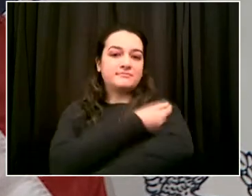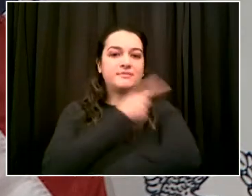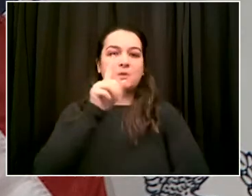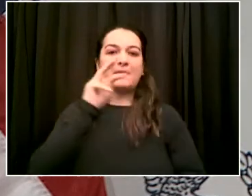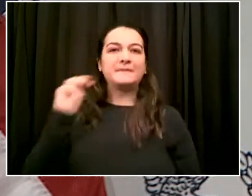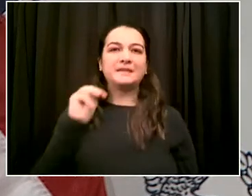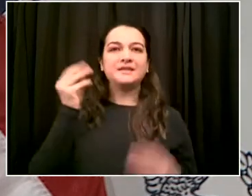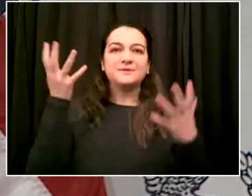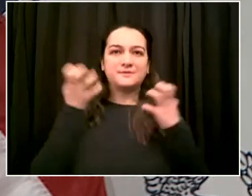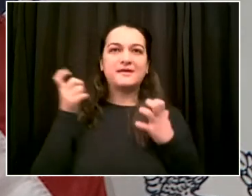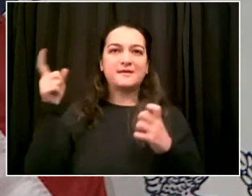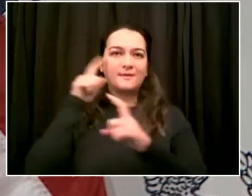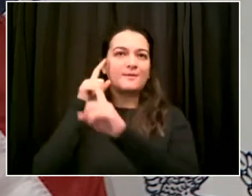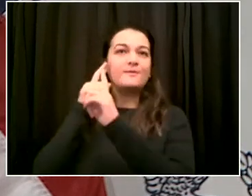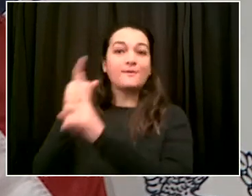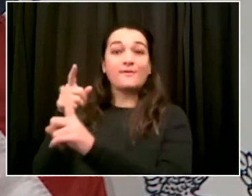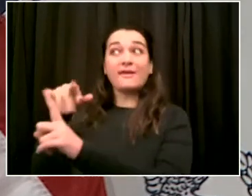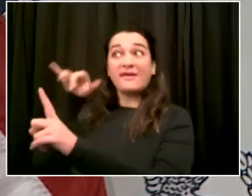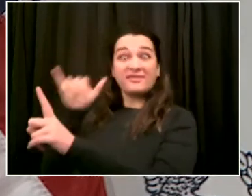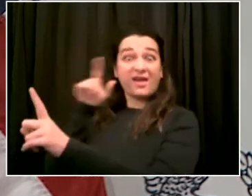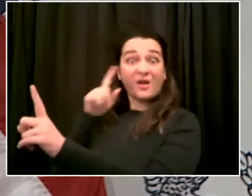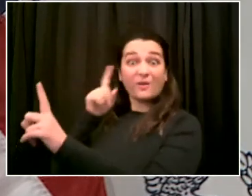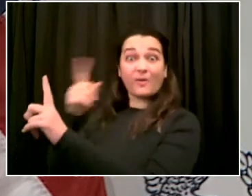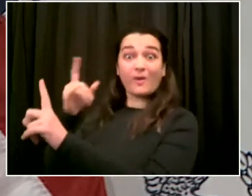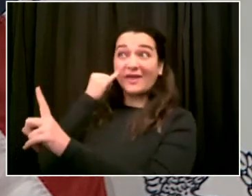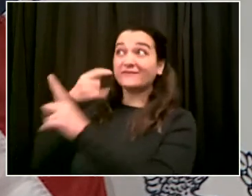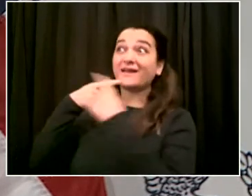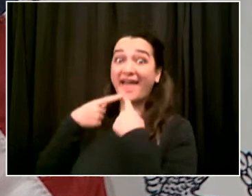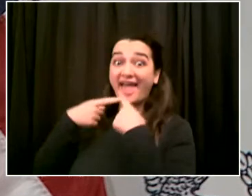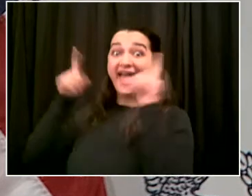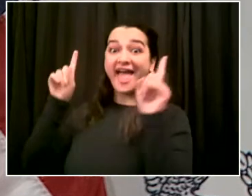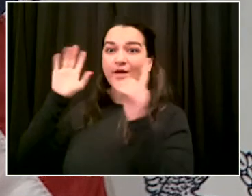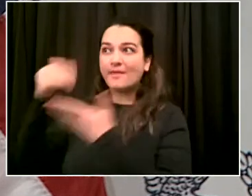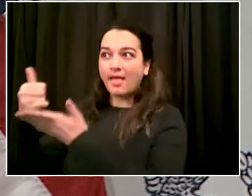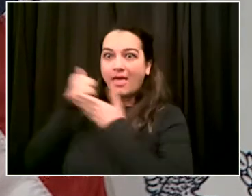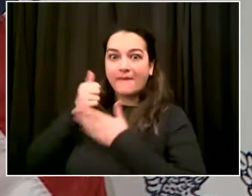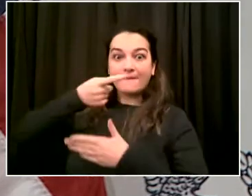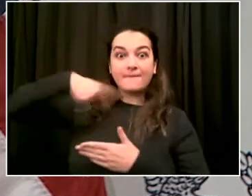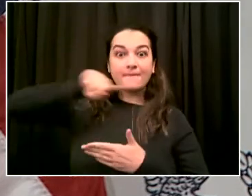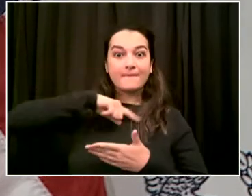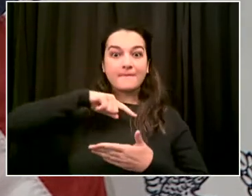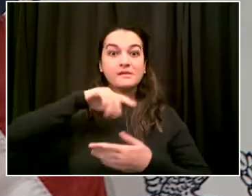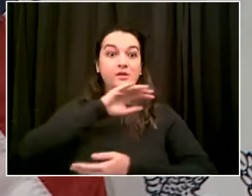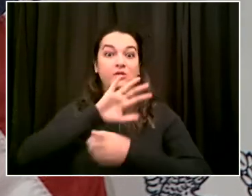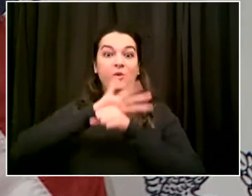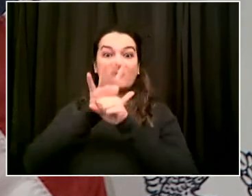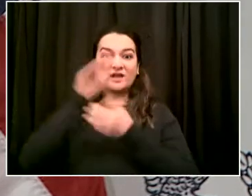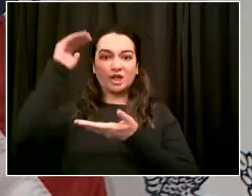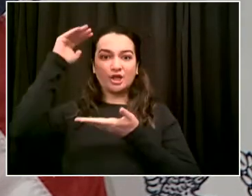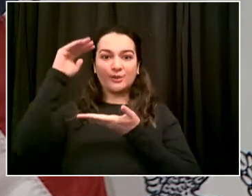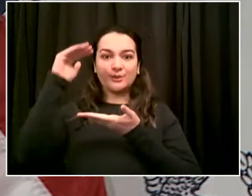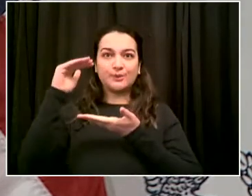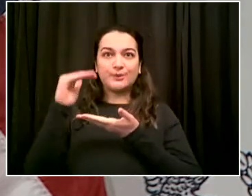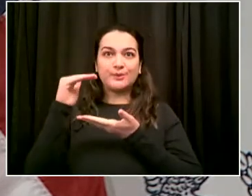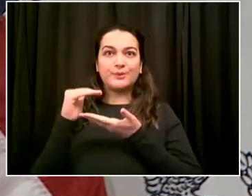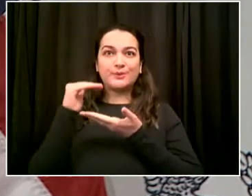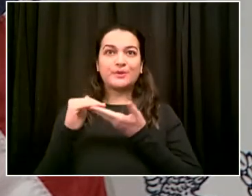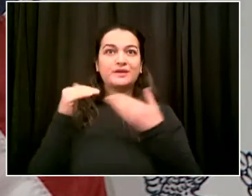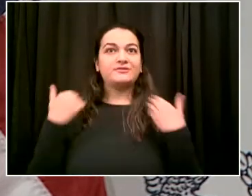KNOWN ABOUT THE KIND OF COMMITMENT IS GOING TO HELP US HERE IN NEW YORK CITY TTO T GETT HE VACCINE THAT WE NEED PEER THE CENTRAL MESSAGE TODAY IS WE ARE VACCINATING